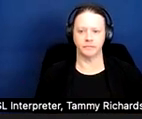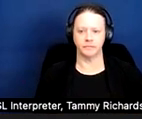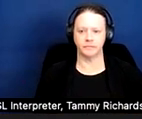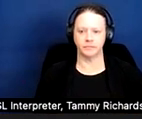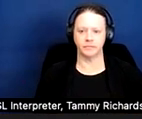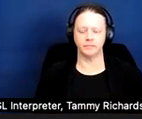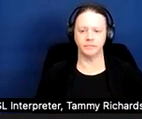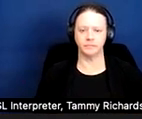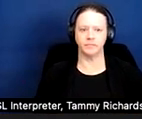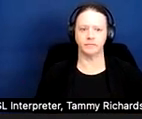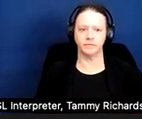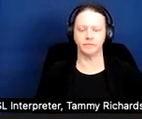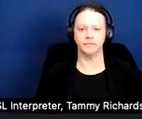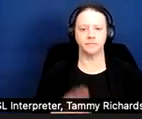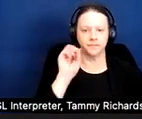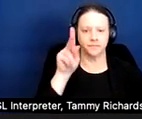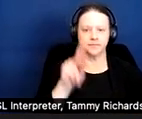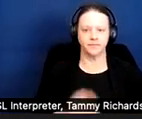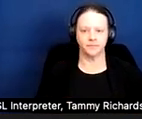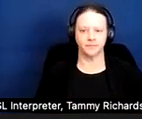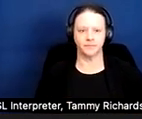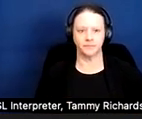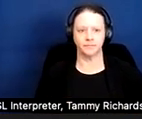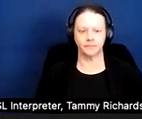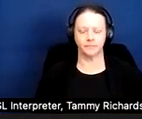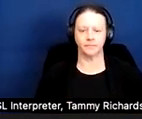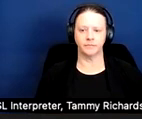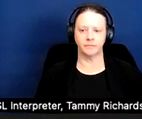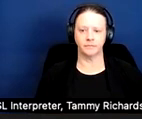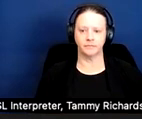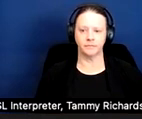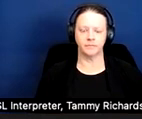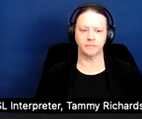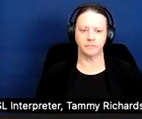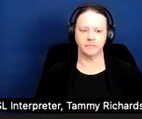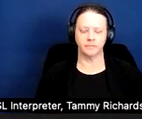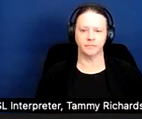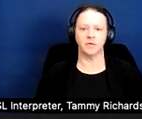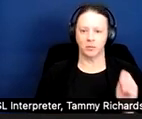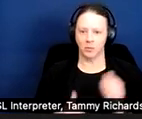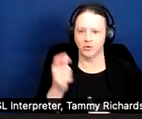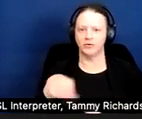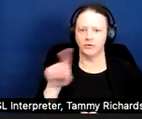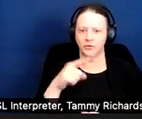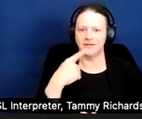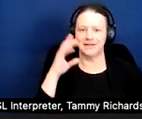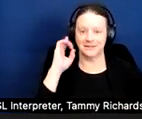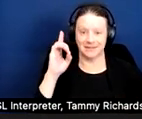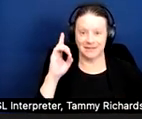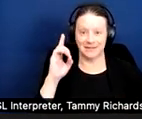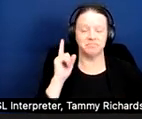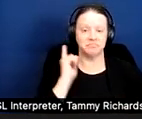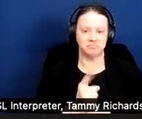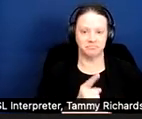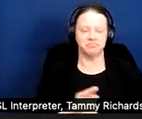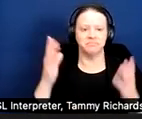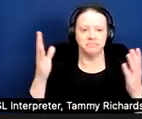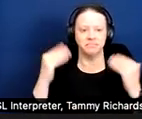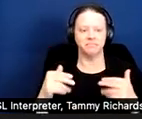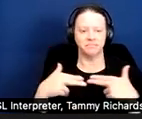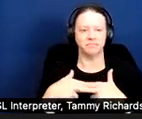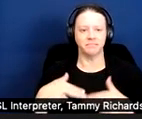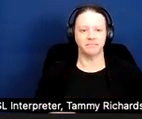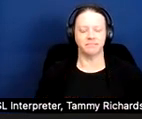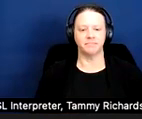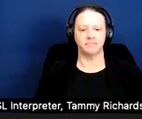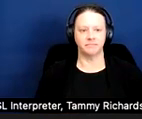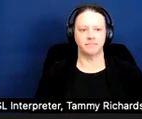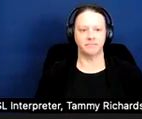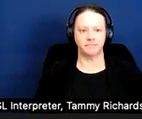It seems like the vast majority of people said D. So let's turn to the next slide.